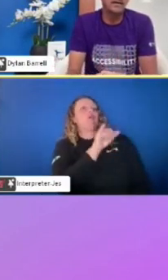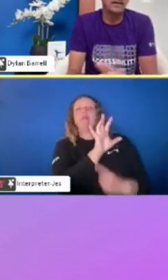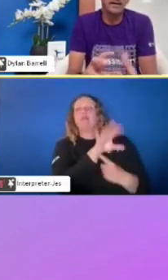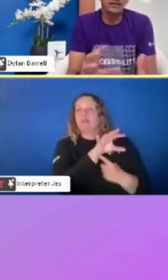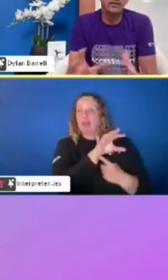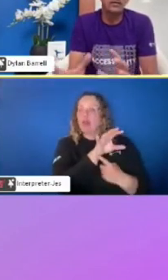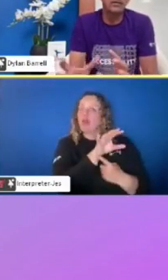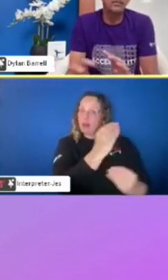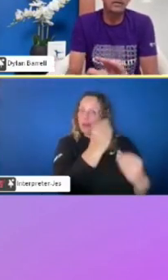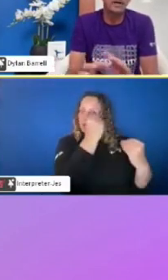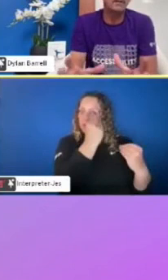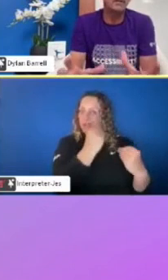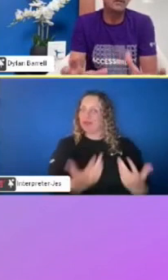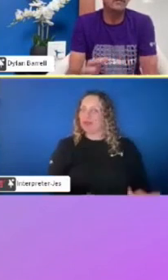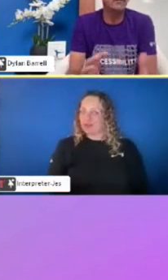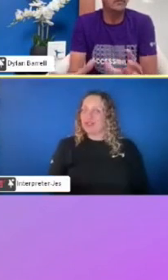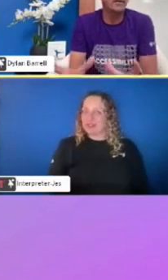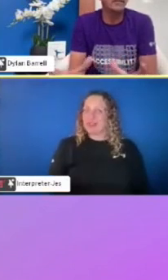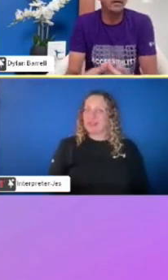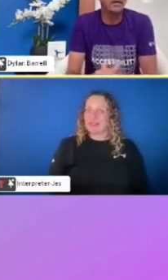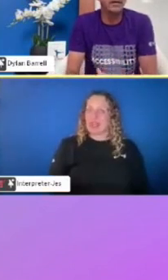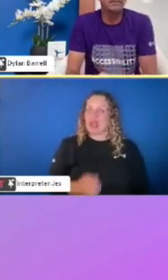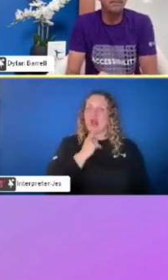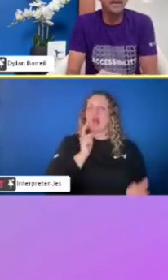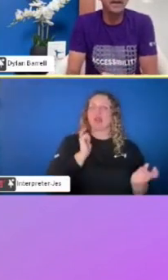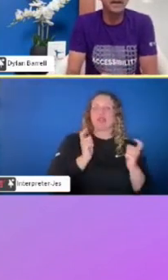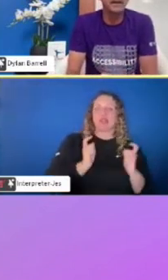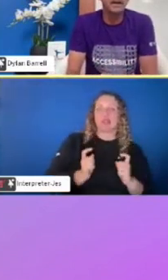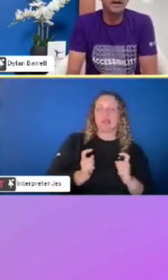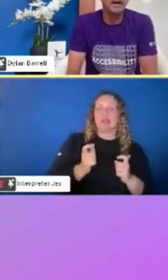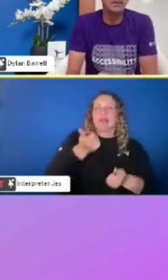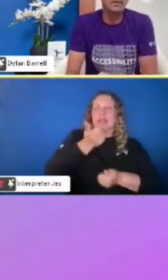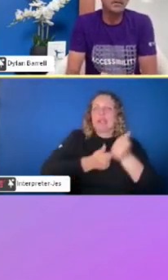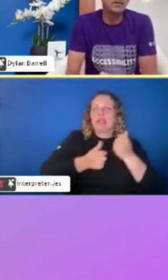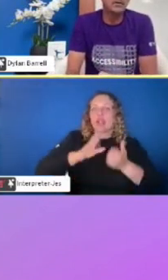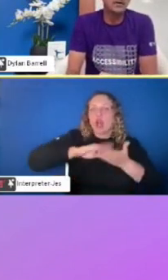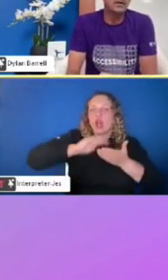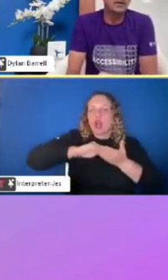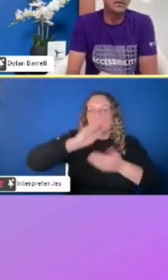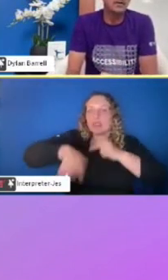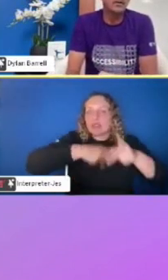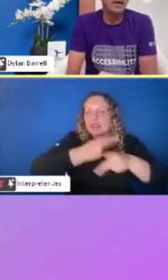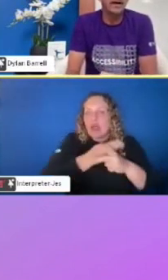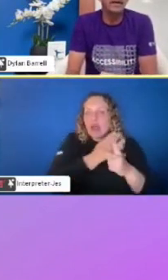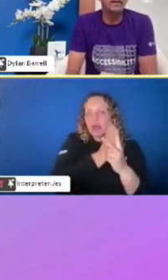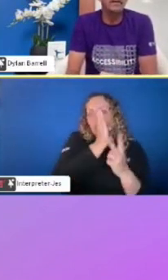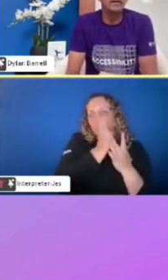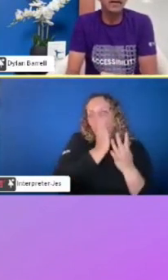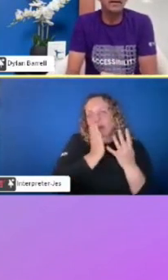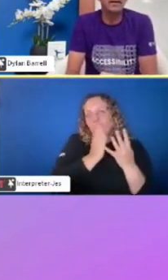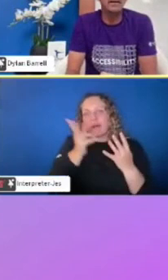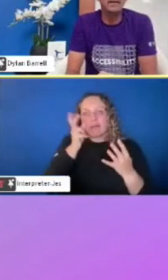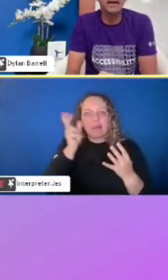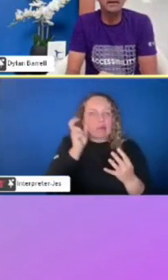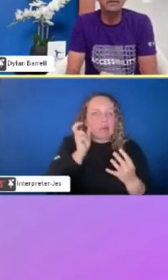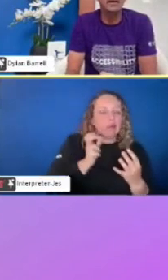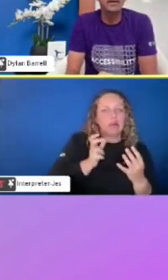that also cater to different ways of learning. Over the course of the year, we also added graded exams.